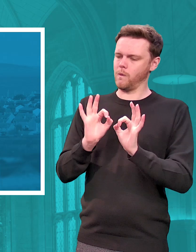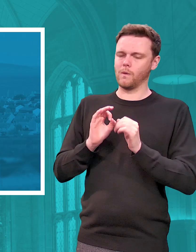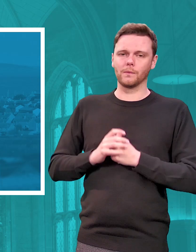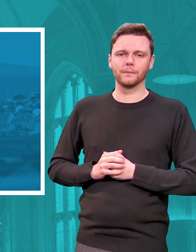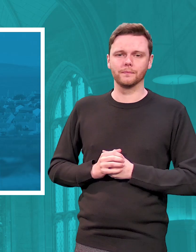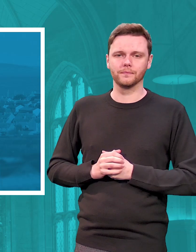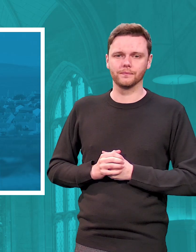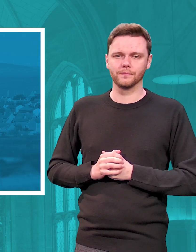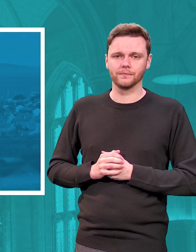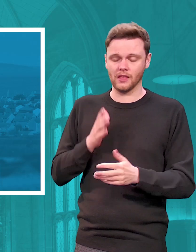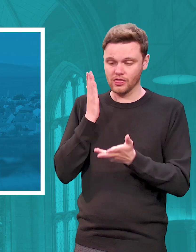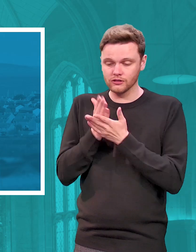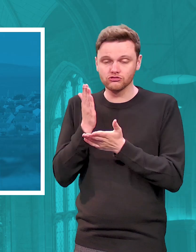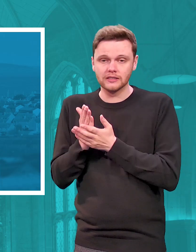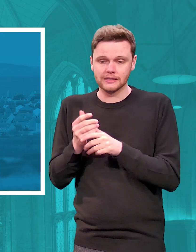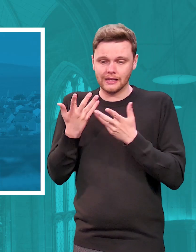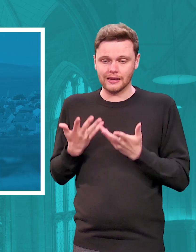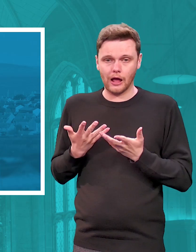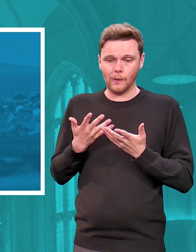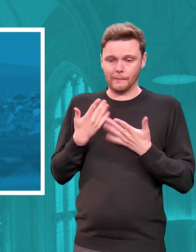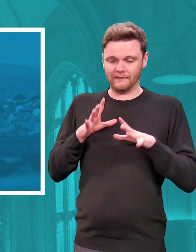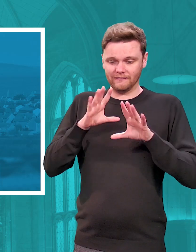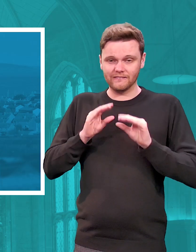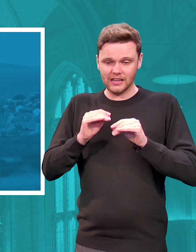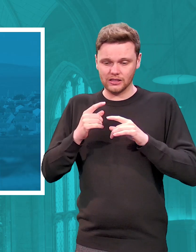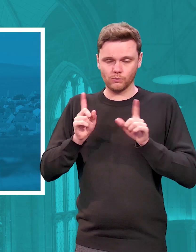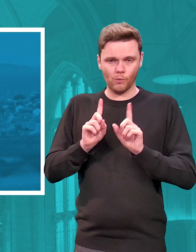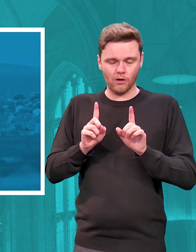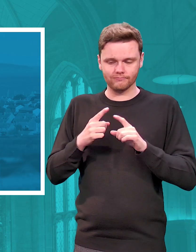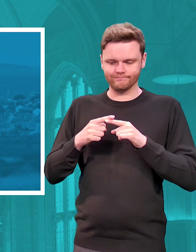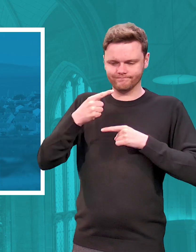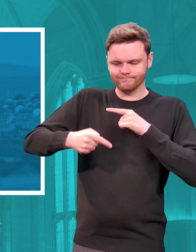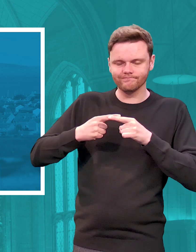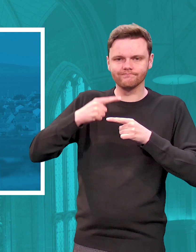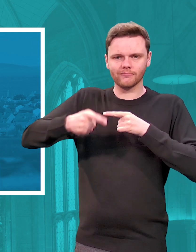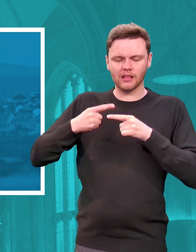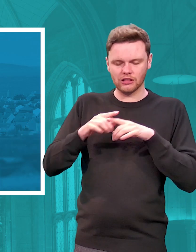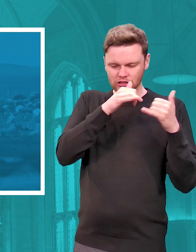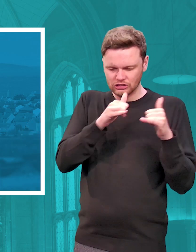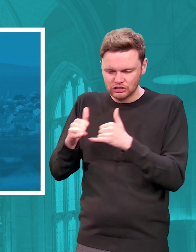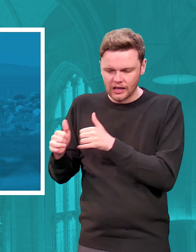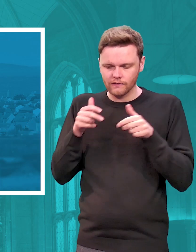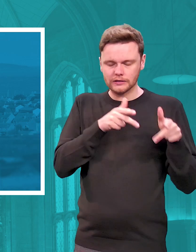The trustees have now completed the latest annual health check for each of the schemes. The results are available